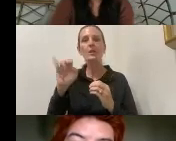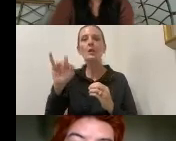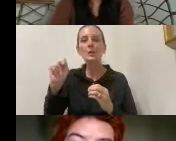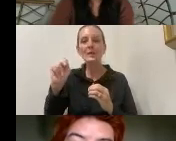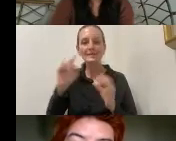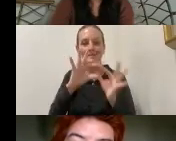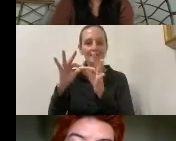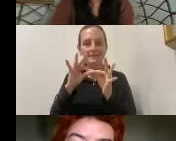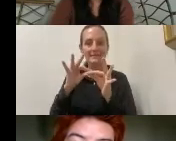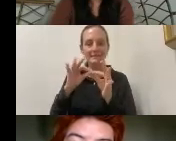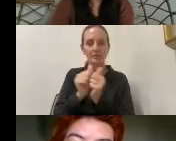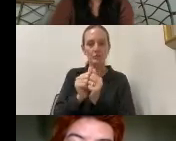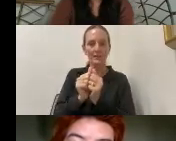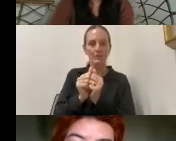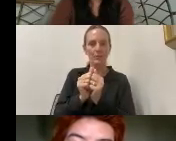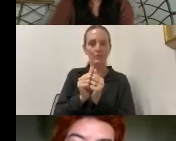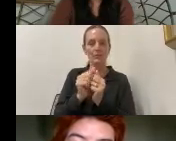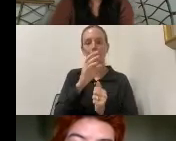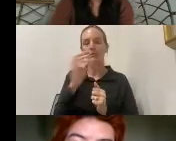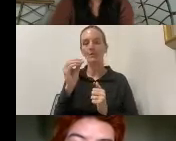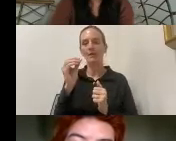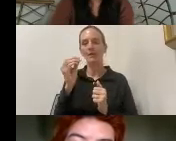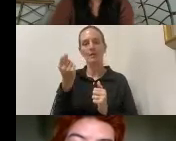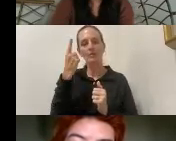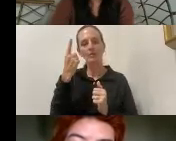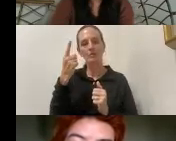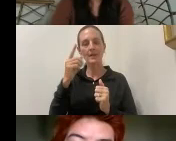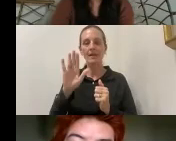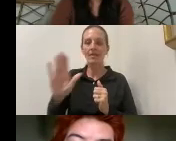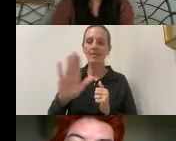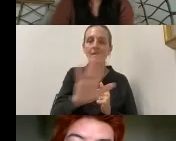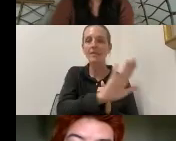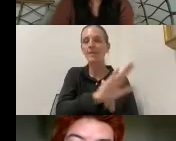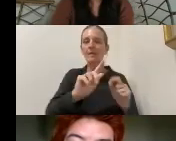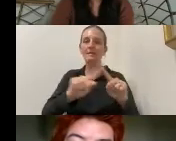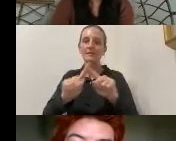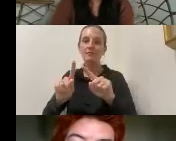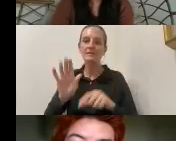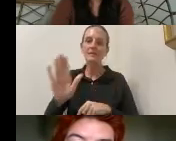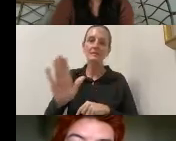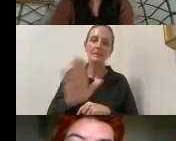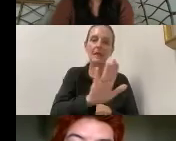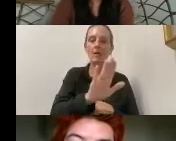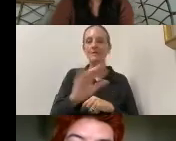Being able to understand those differences and similarities and going really far, like